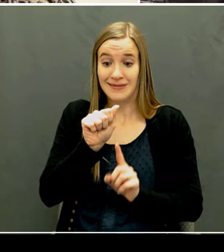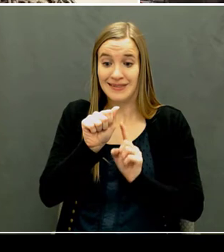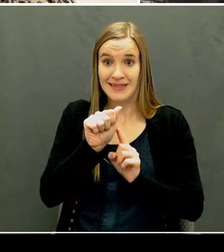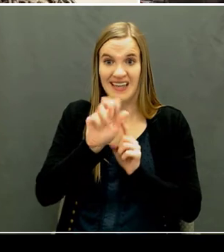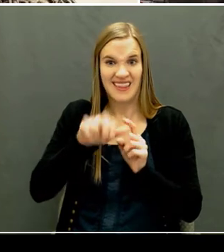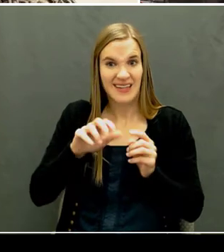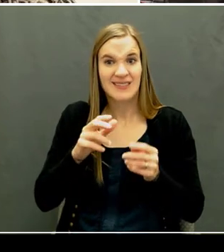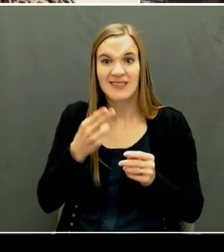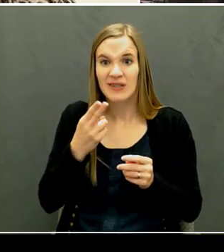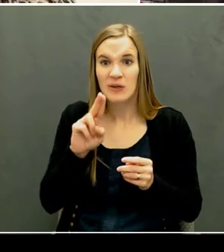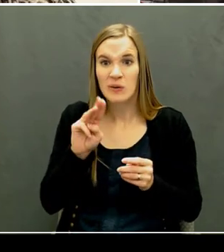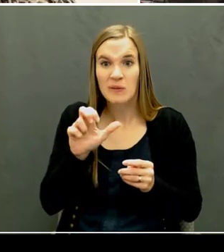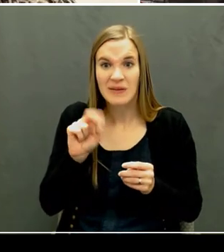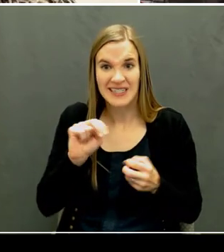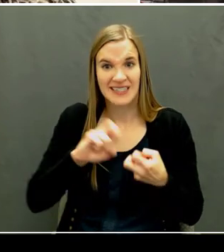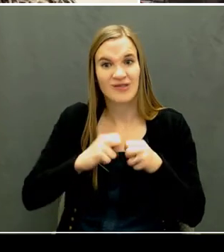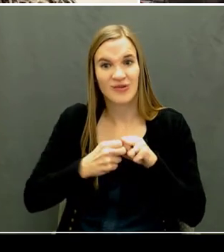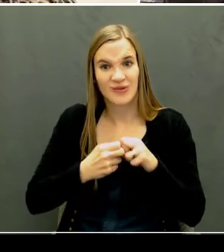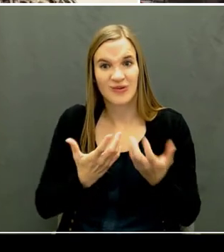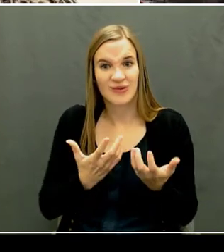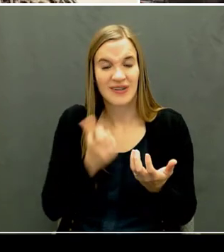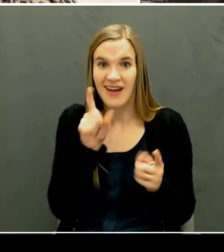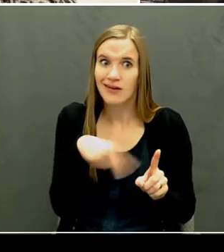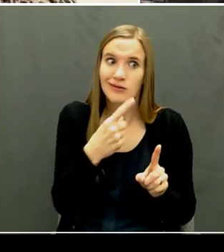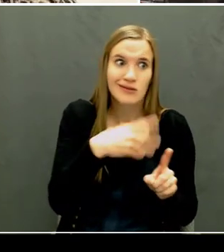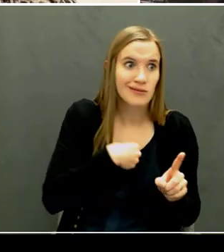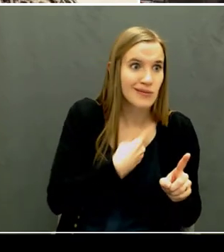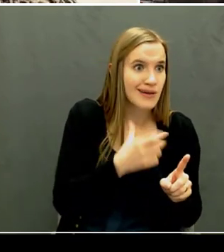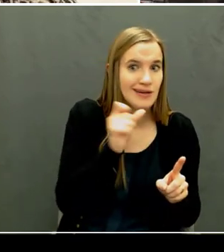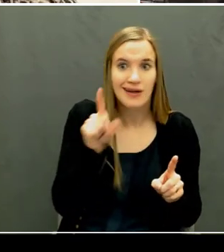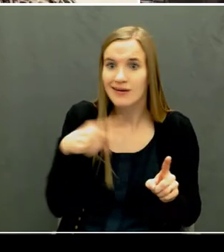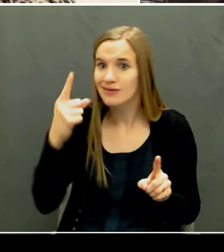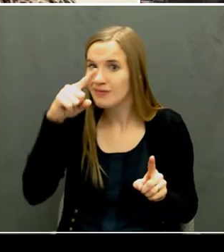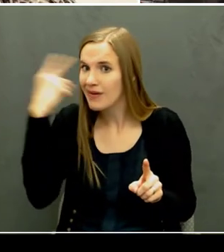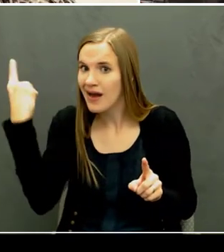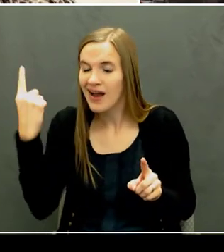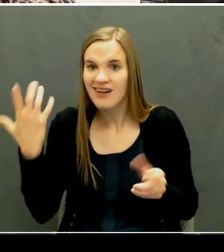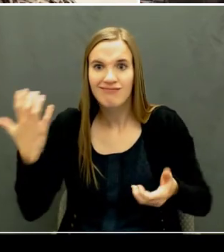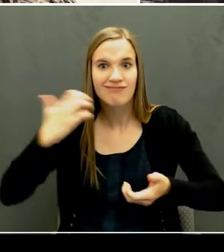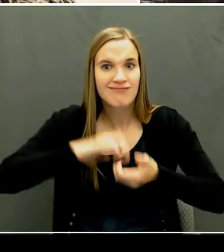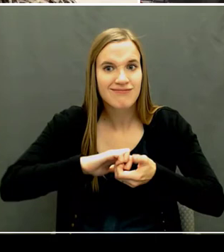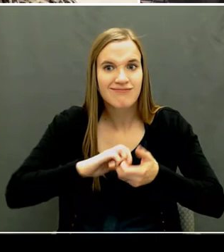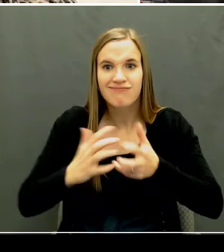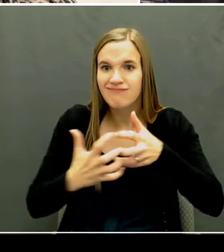tried to talk about years ago and, you know, now with the social media and so on, it's kind of exciting stuff.